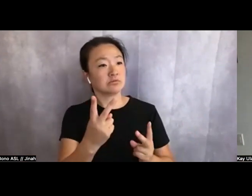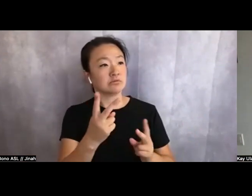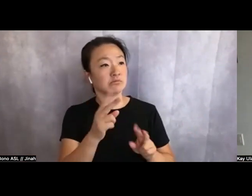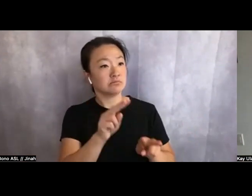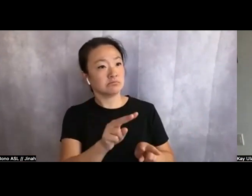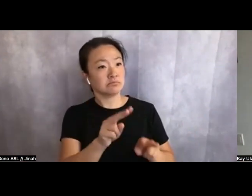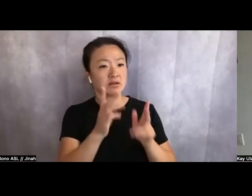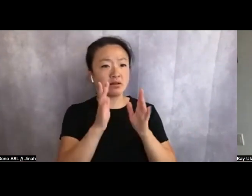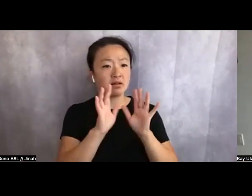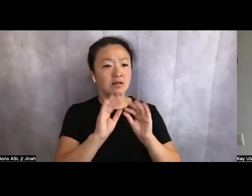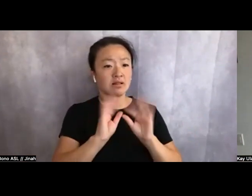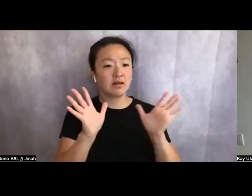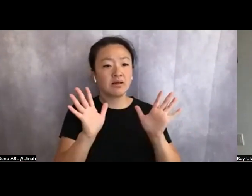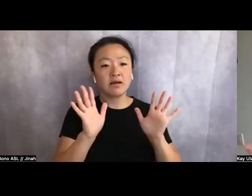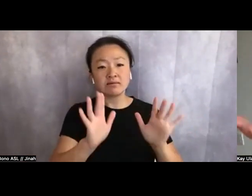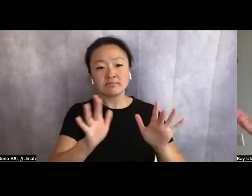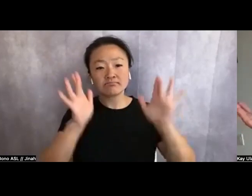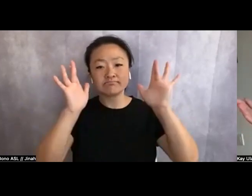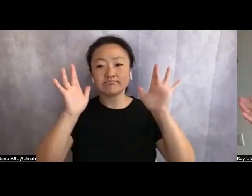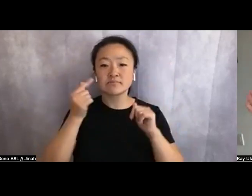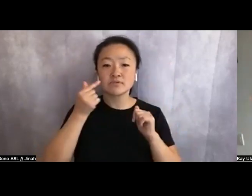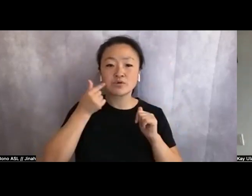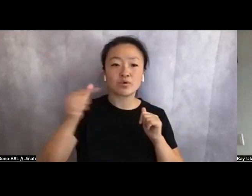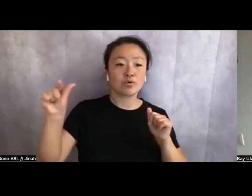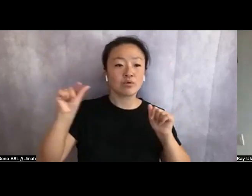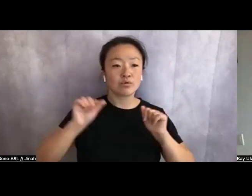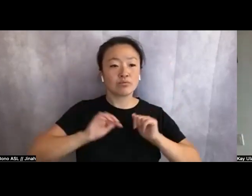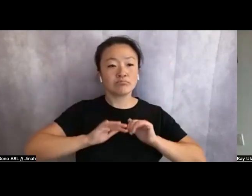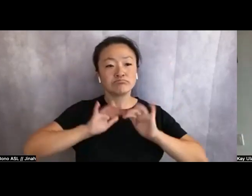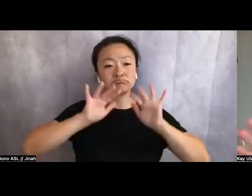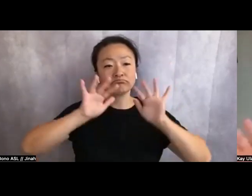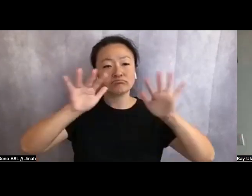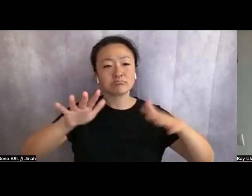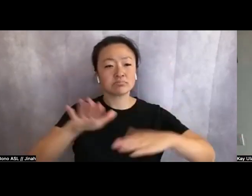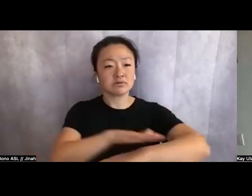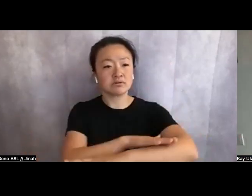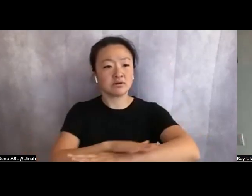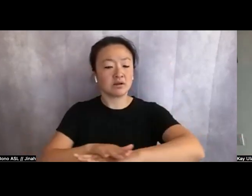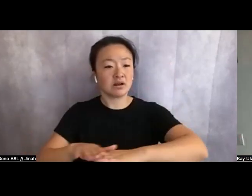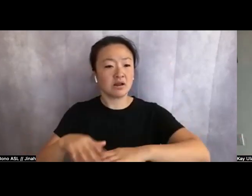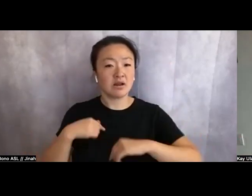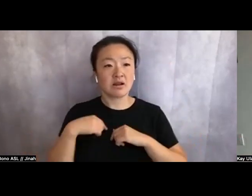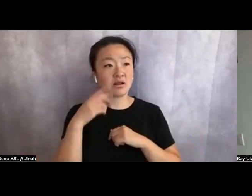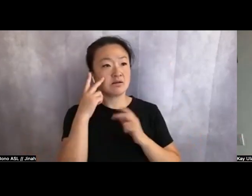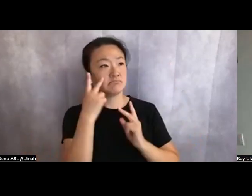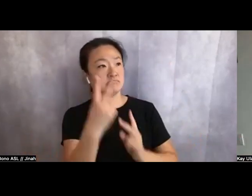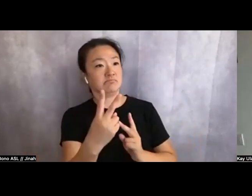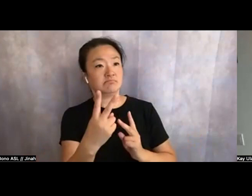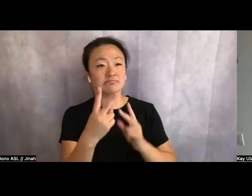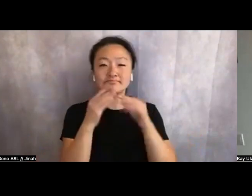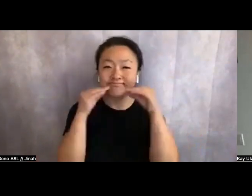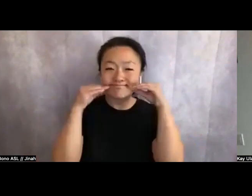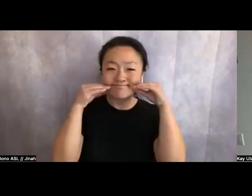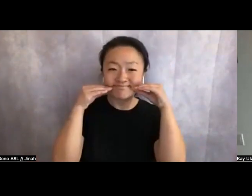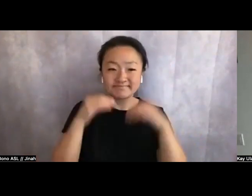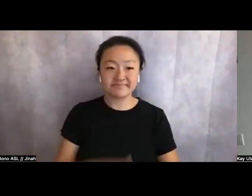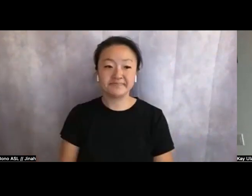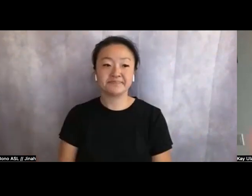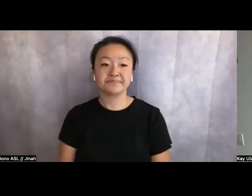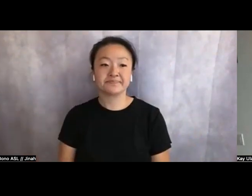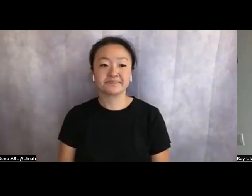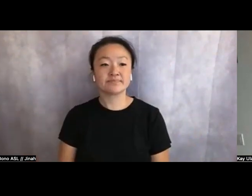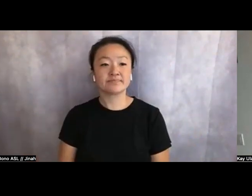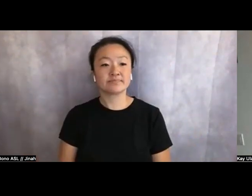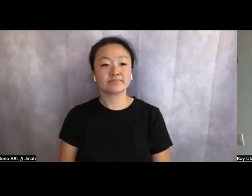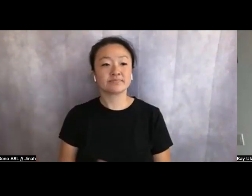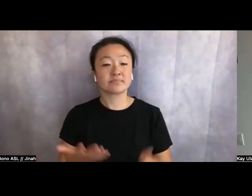of light, gold boundless beams silked overstage at the site of his smirk. A parade of high-heeled